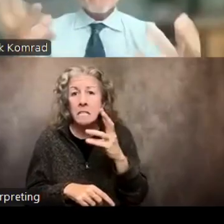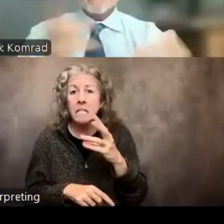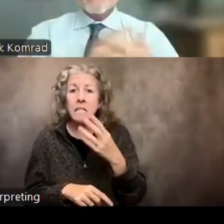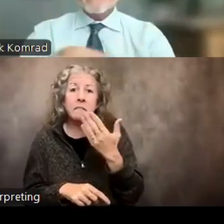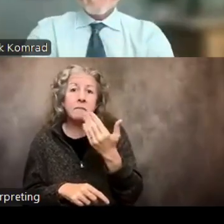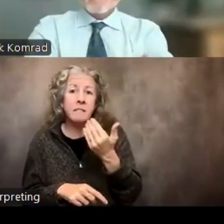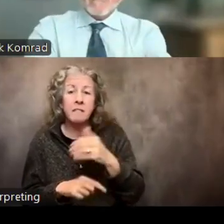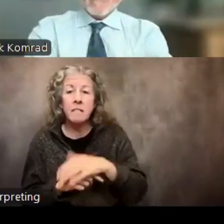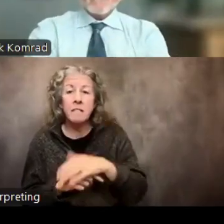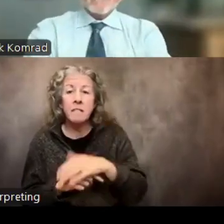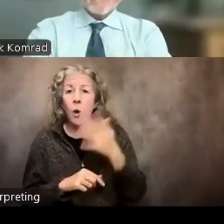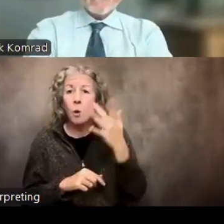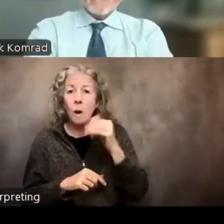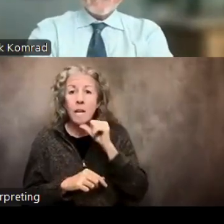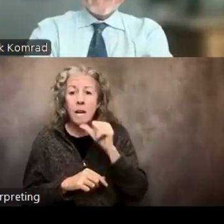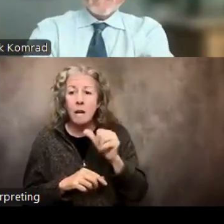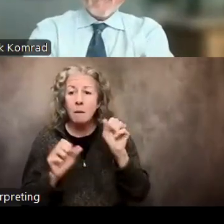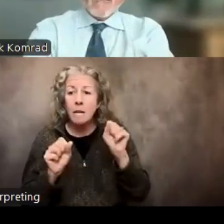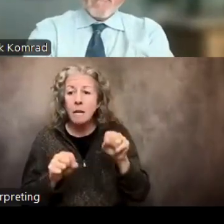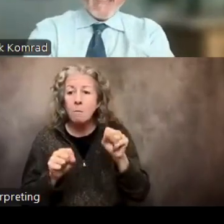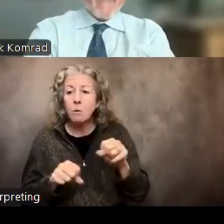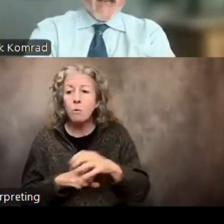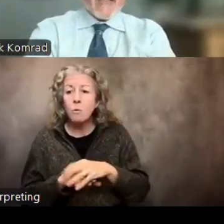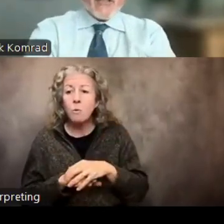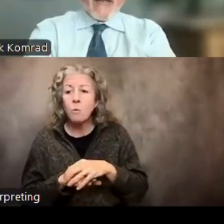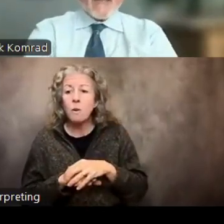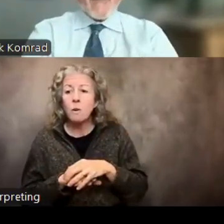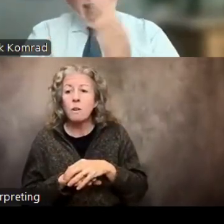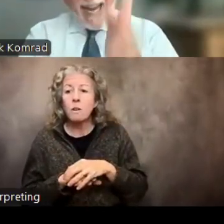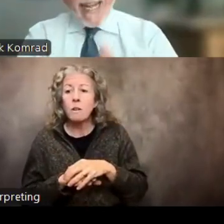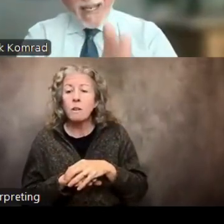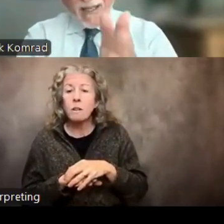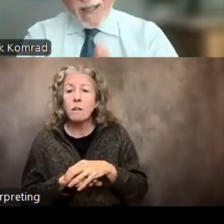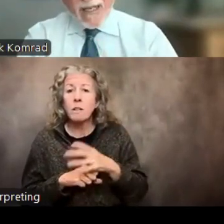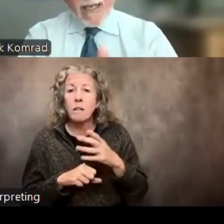know, being able to make advanced directives, any line